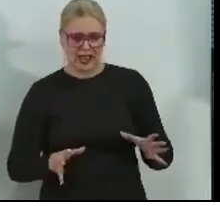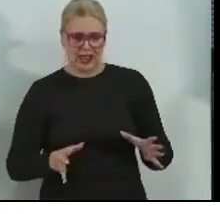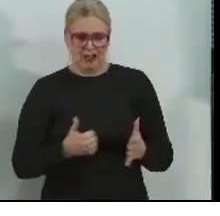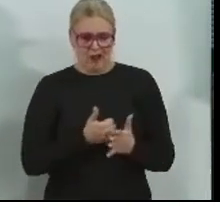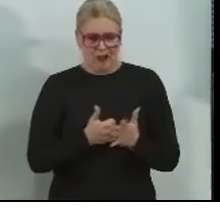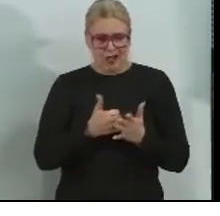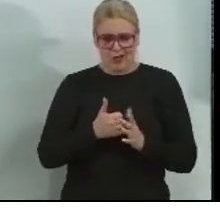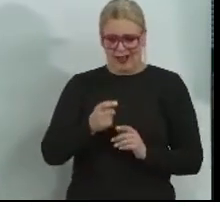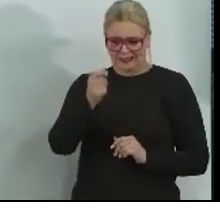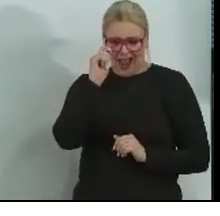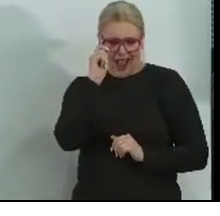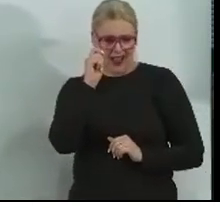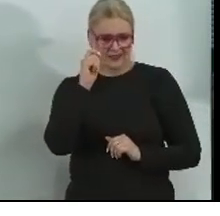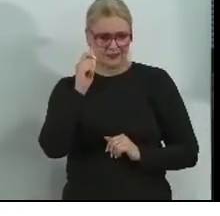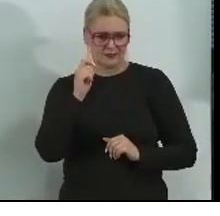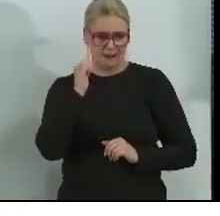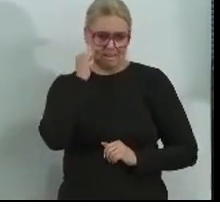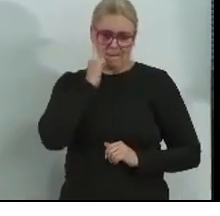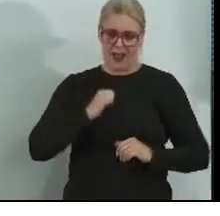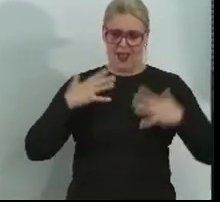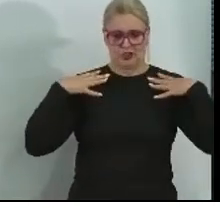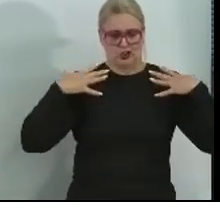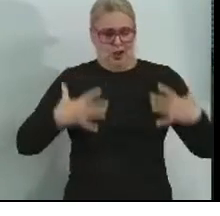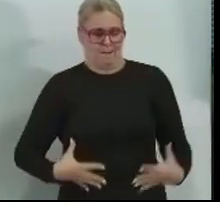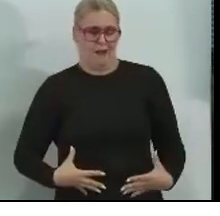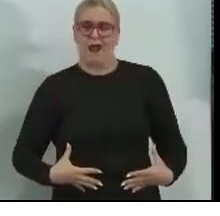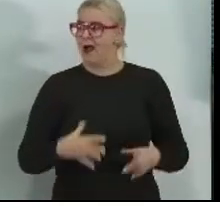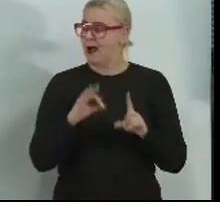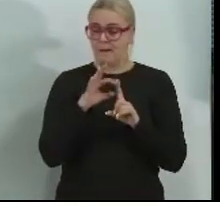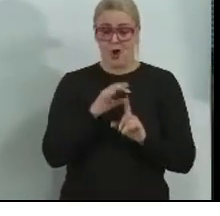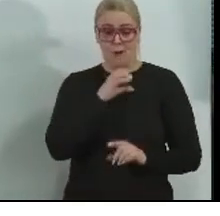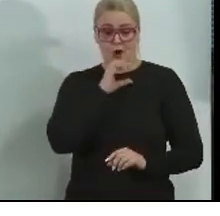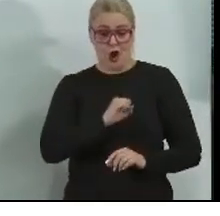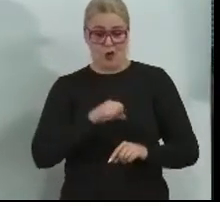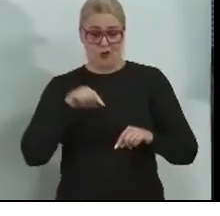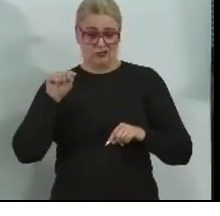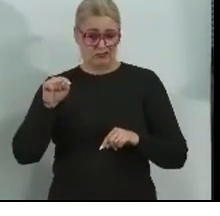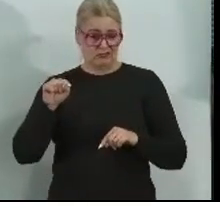Marks and agency working with some of the biggest brands in the world to create the most progressive